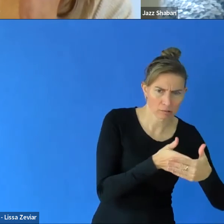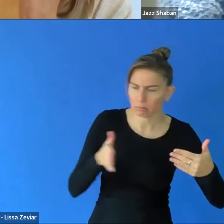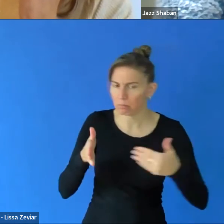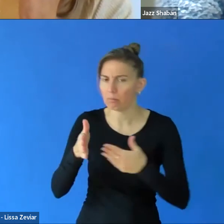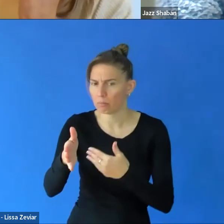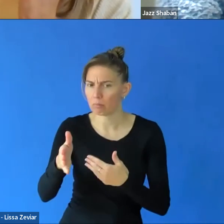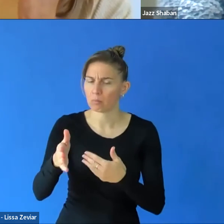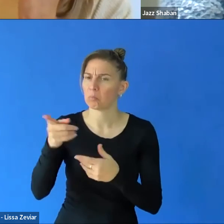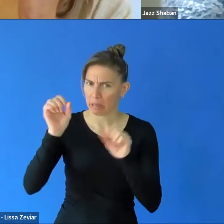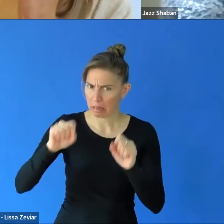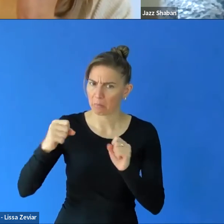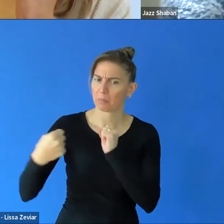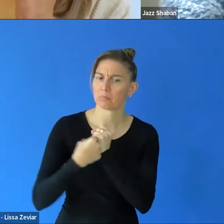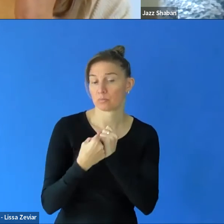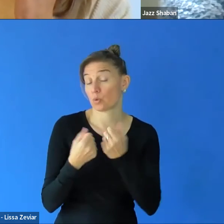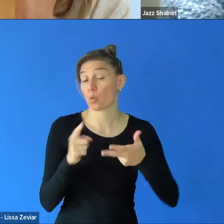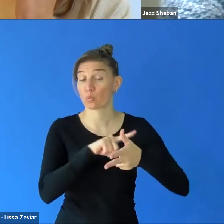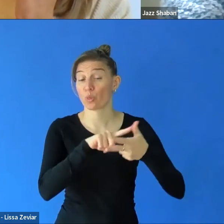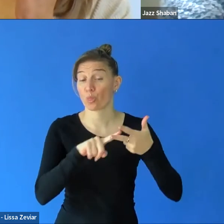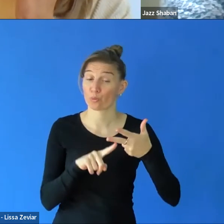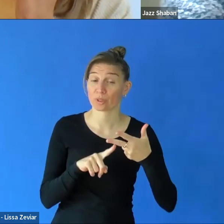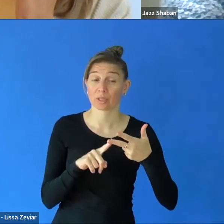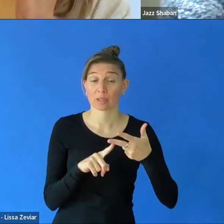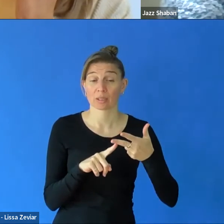Those were our three main key takeaways.